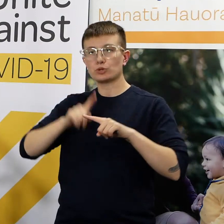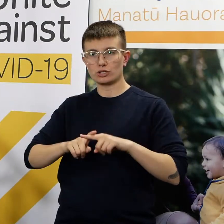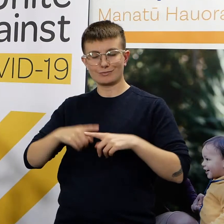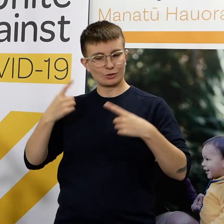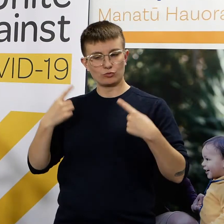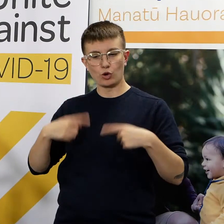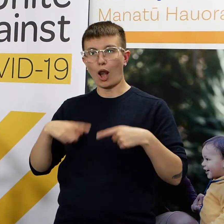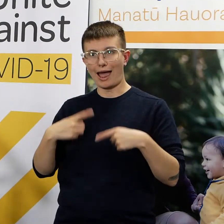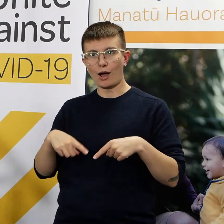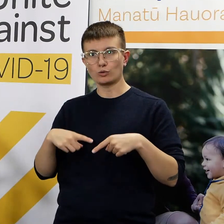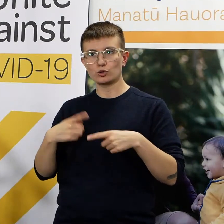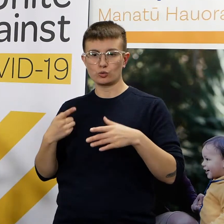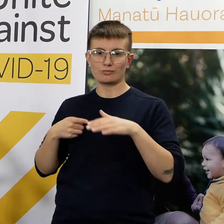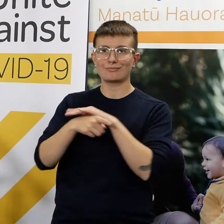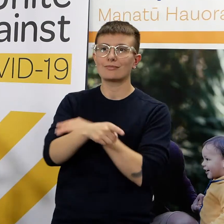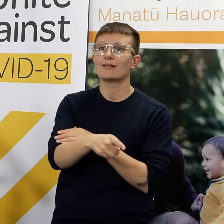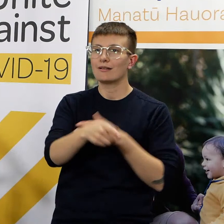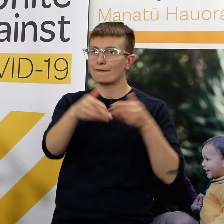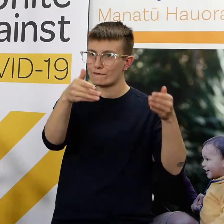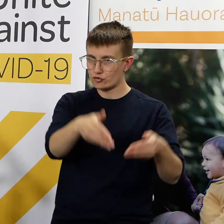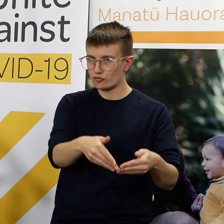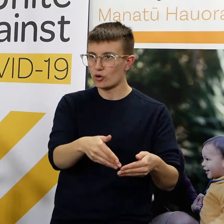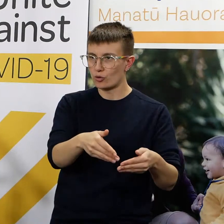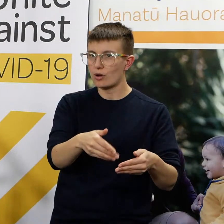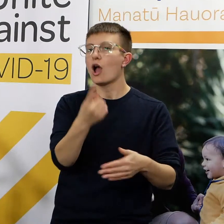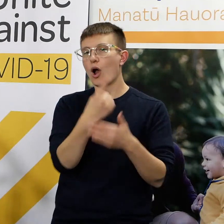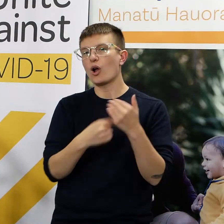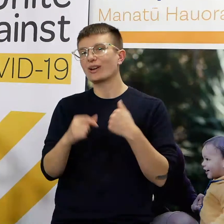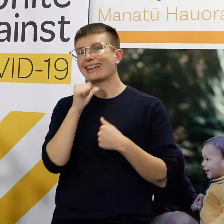friend or relative, or to grieve with a small group of family members.